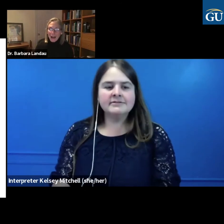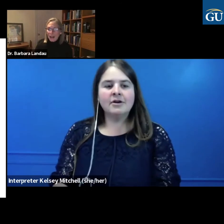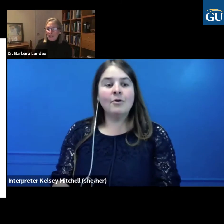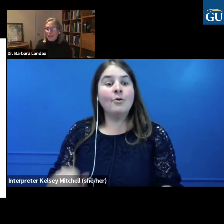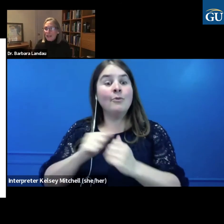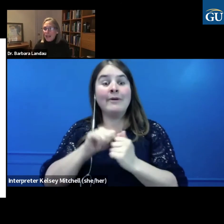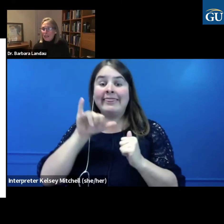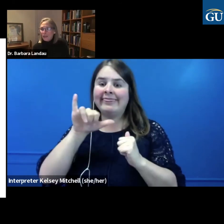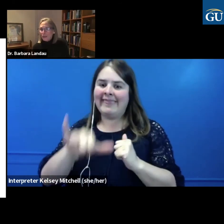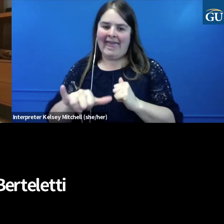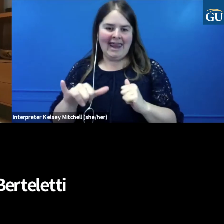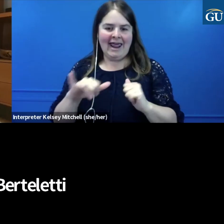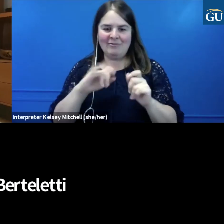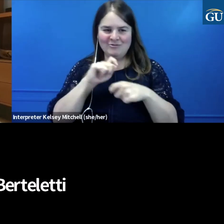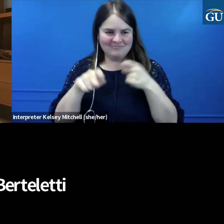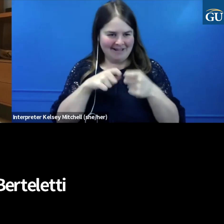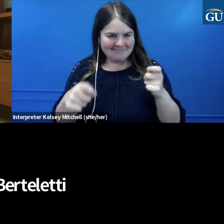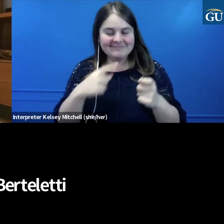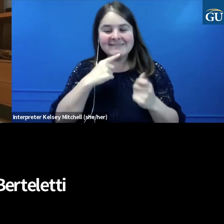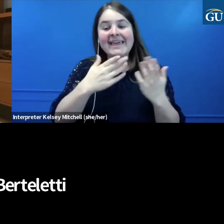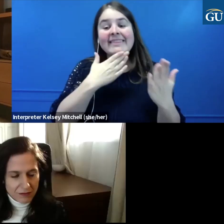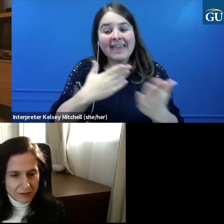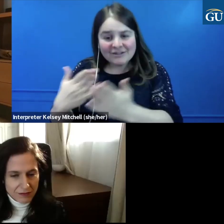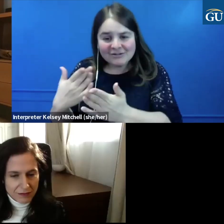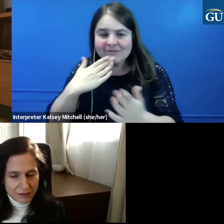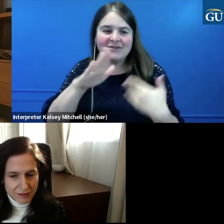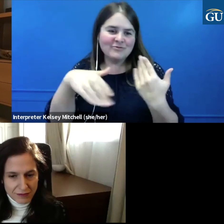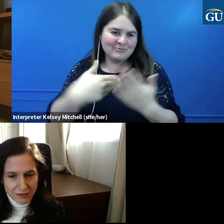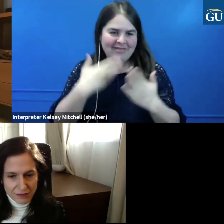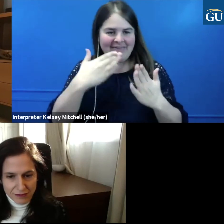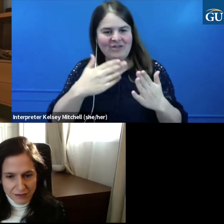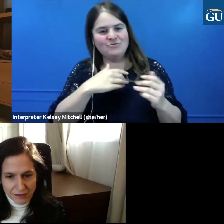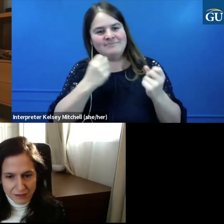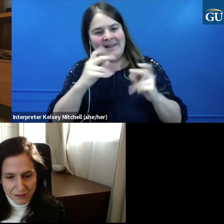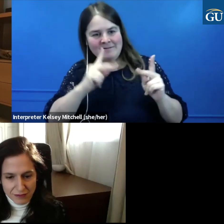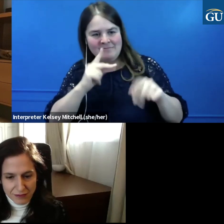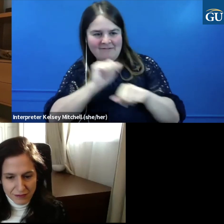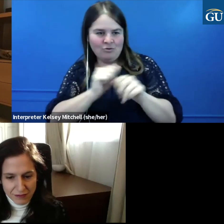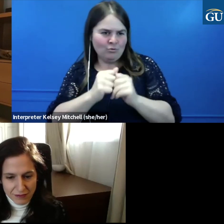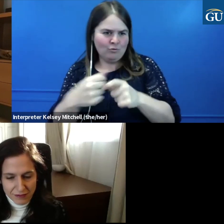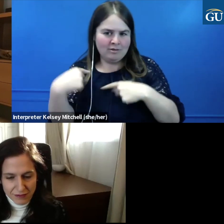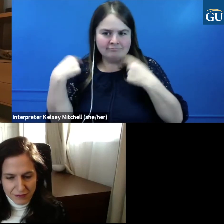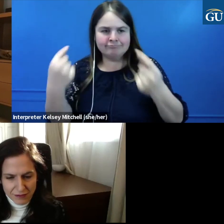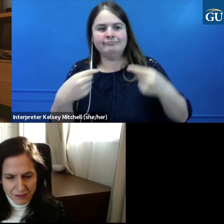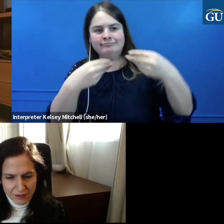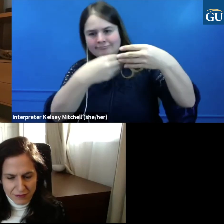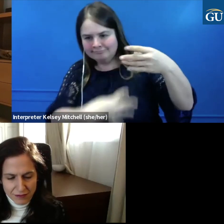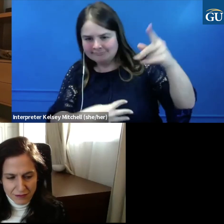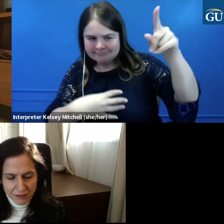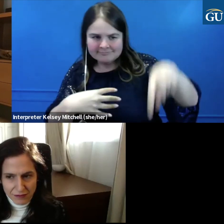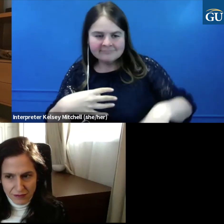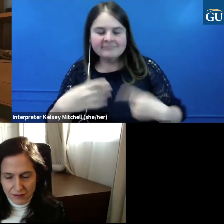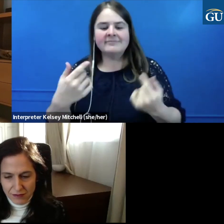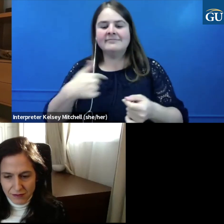i'll say thank you to all of you and thank you to my many many collaborators